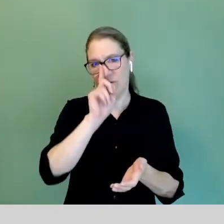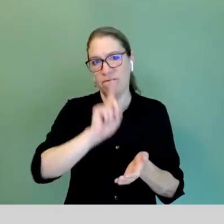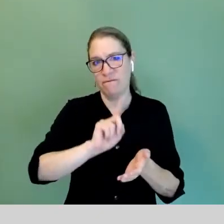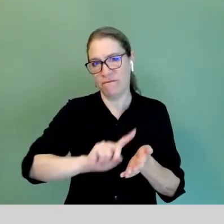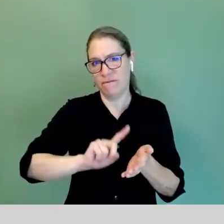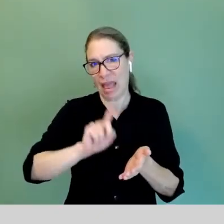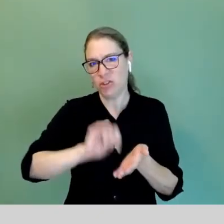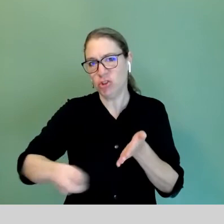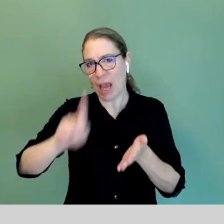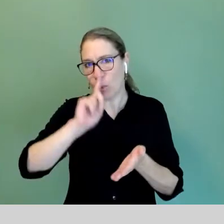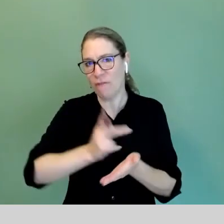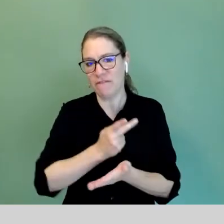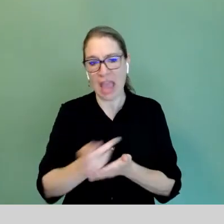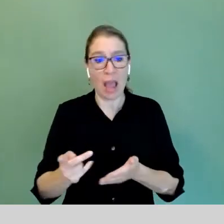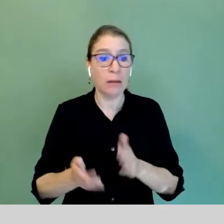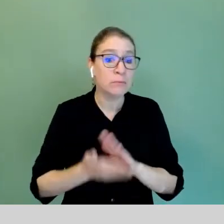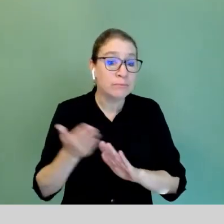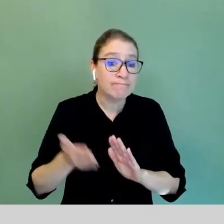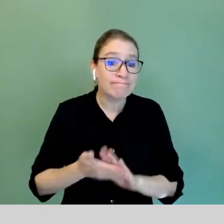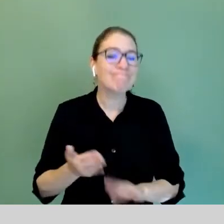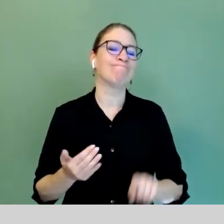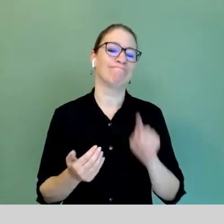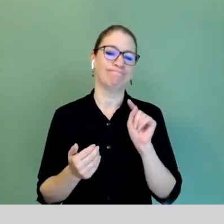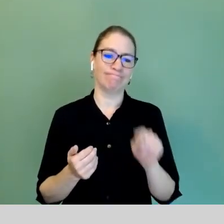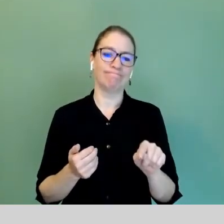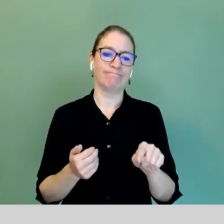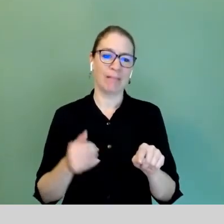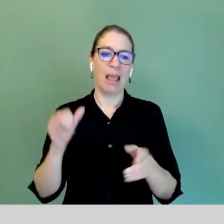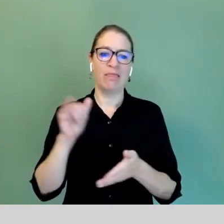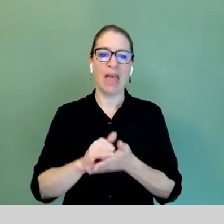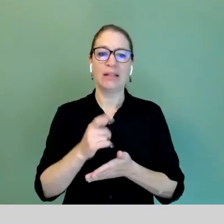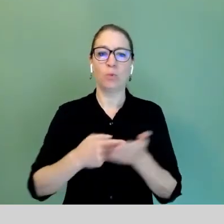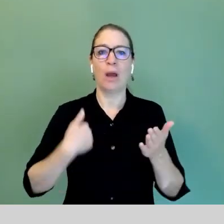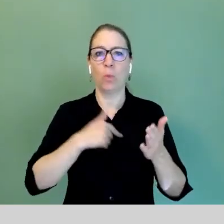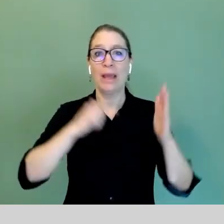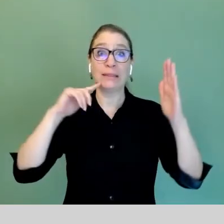So I'm just going to run this. And as you can see this as what was expected.